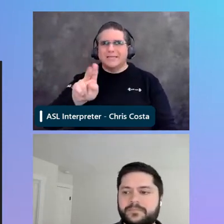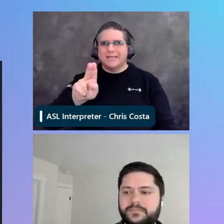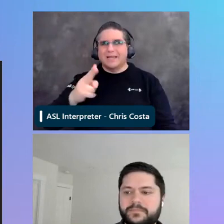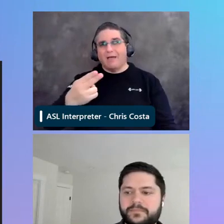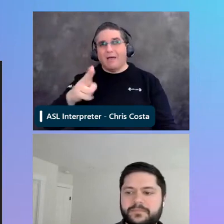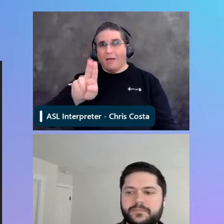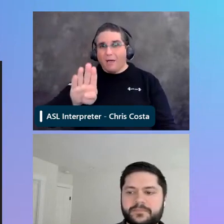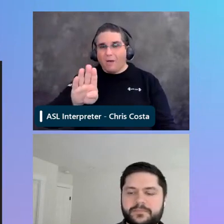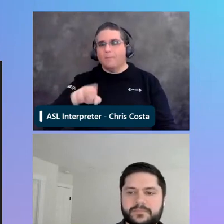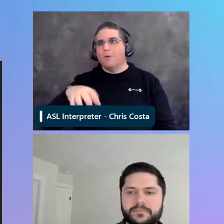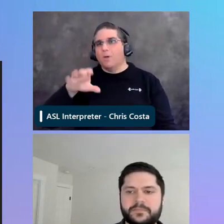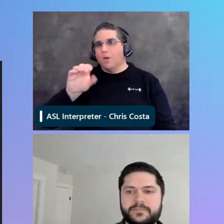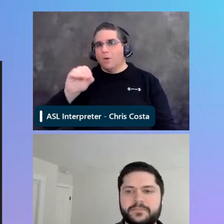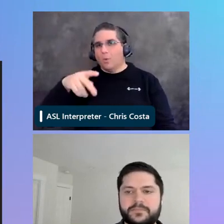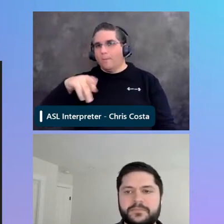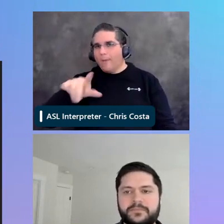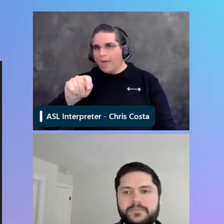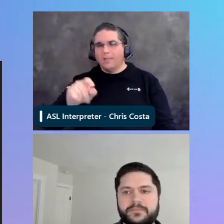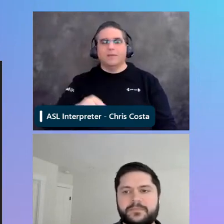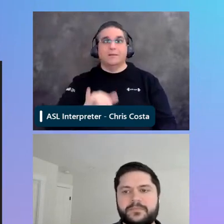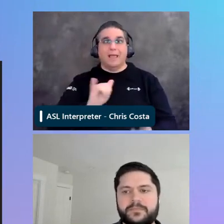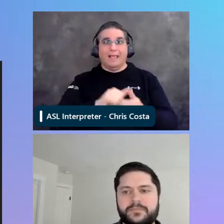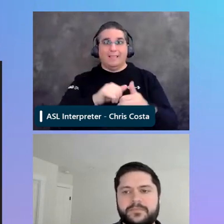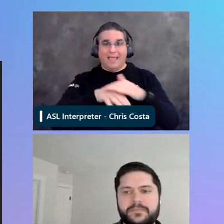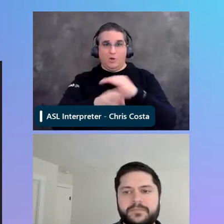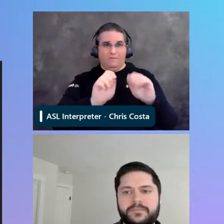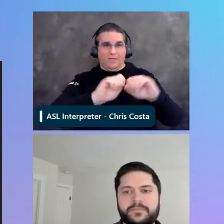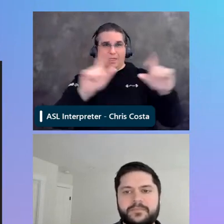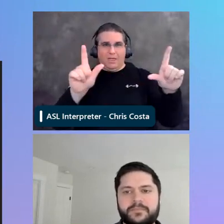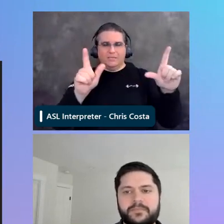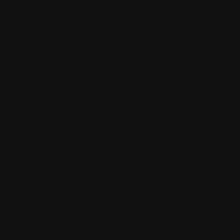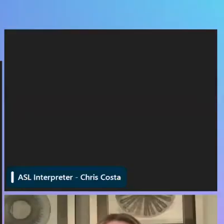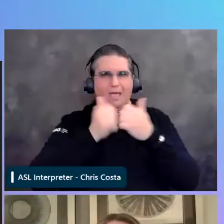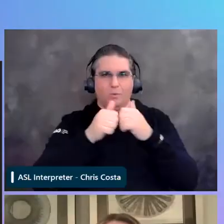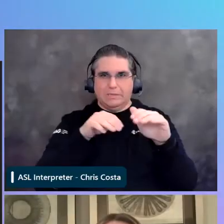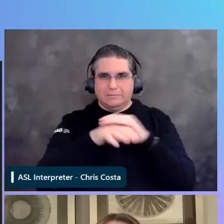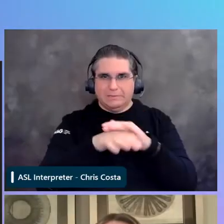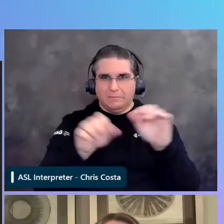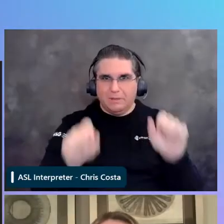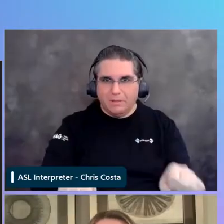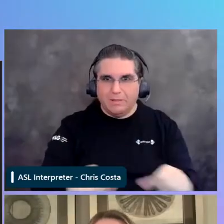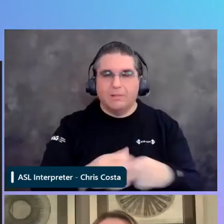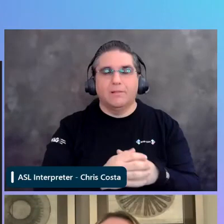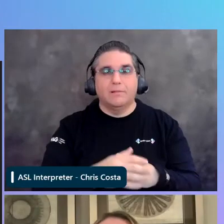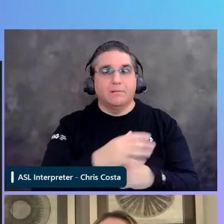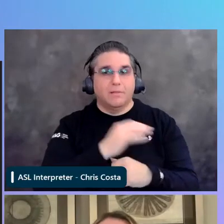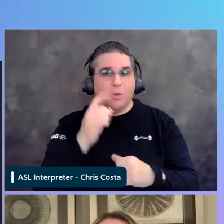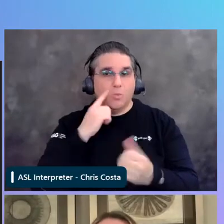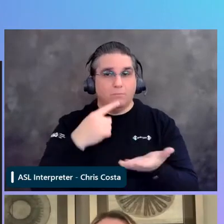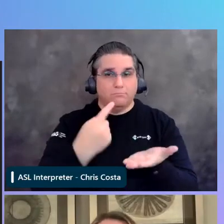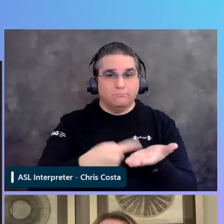copilot interface. We're going to touch on some AI pitfalls and accessibility. And really the